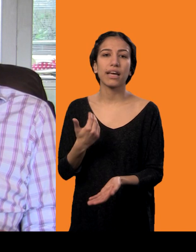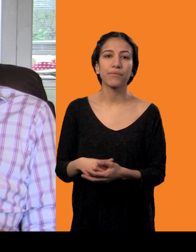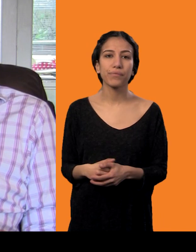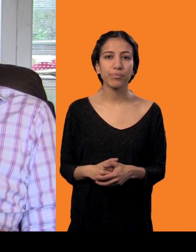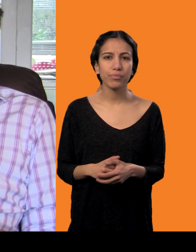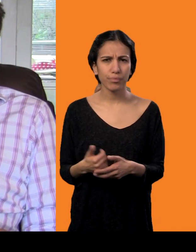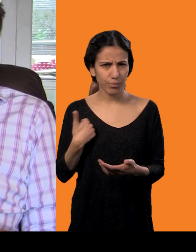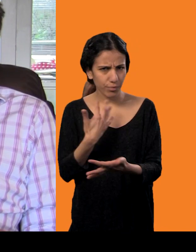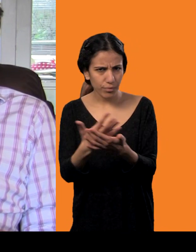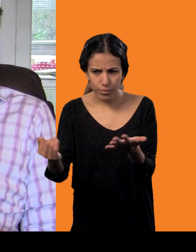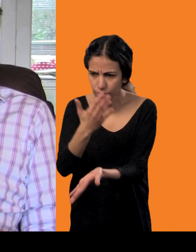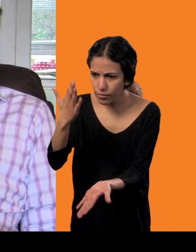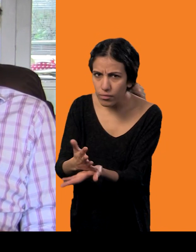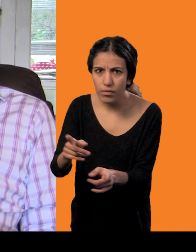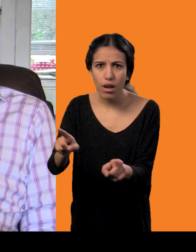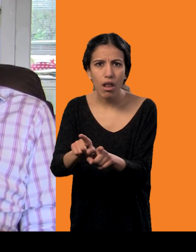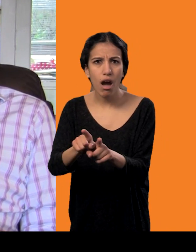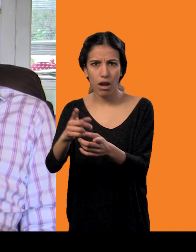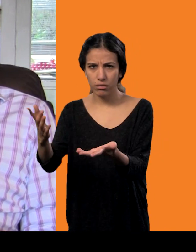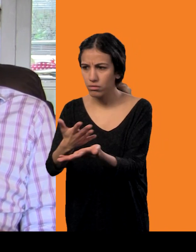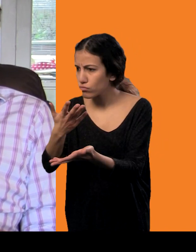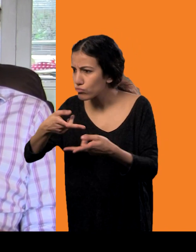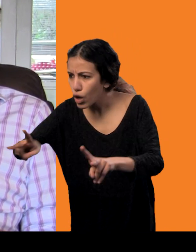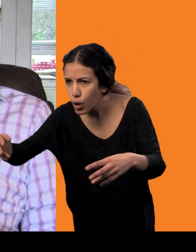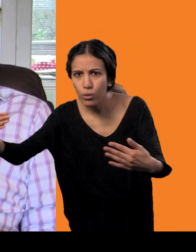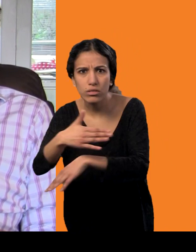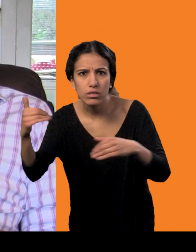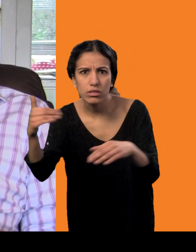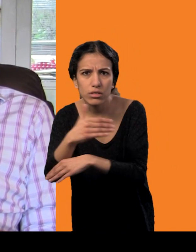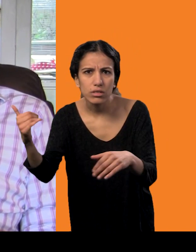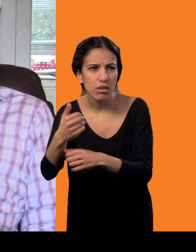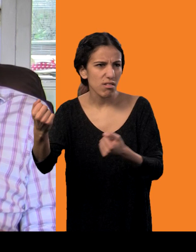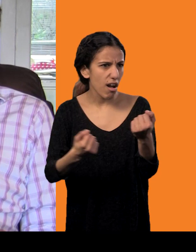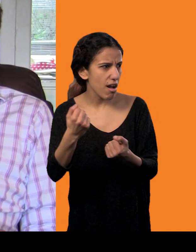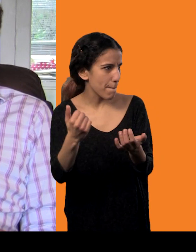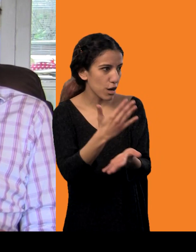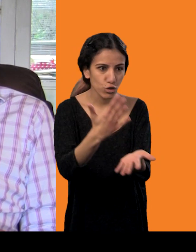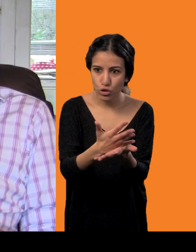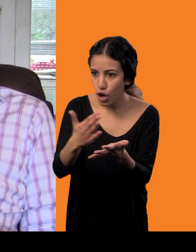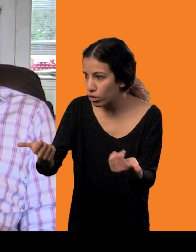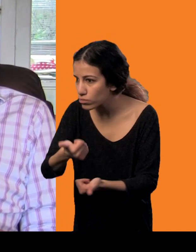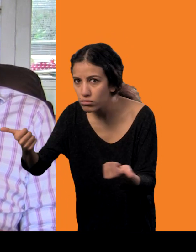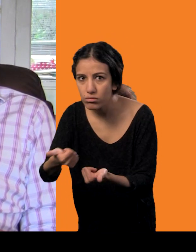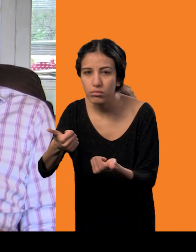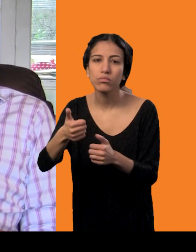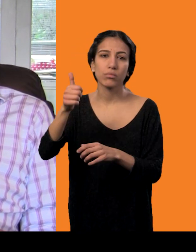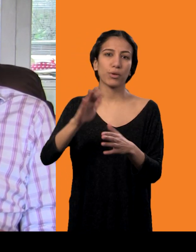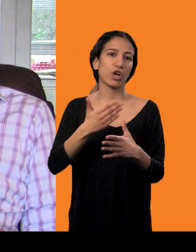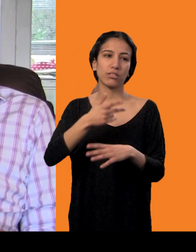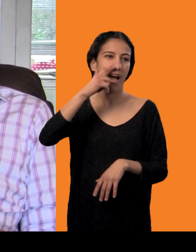to get to places and we know that she'll be safe. We've done a lot with her making sure she's doubly safe to cross the roads cause obviously if she doesn't